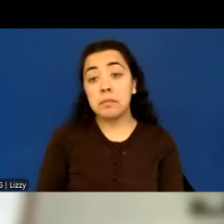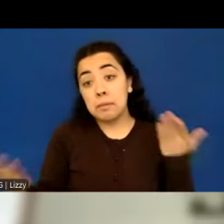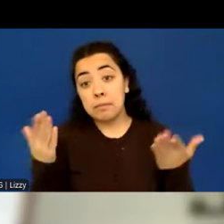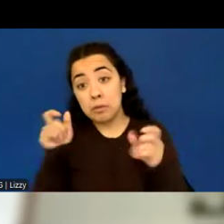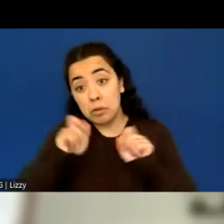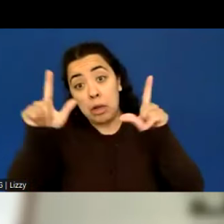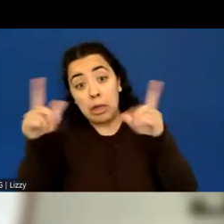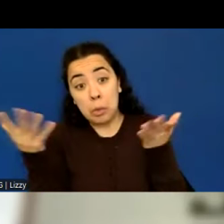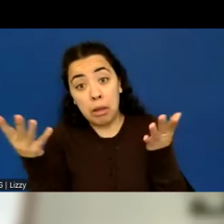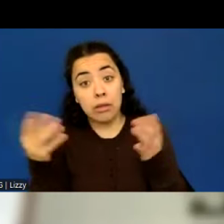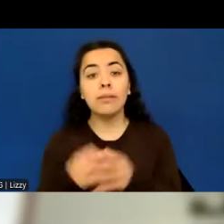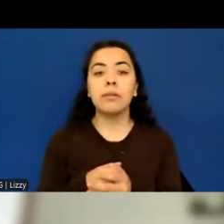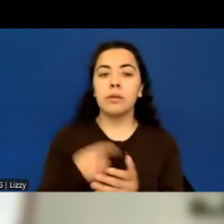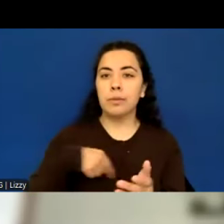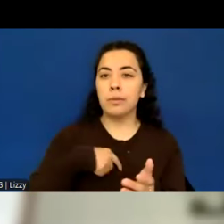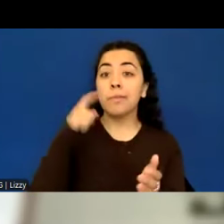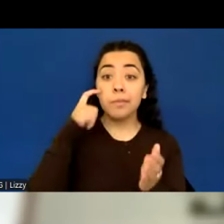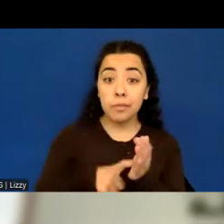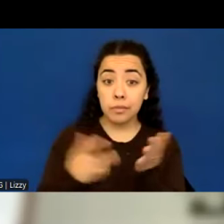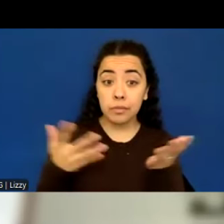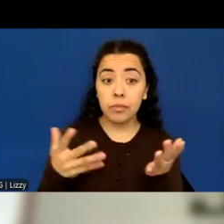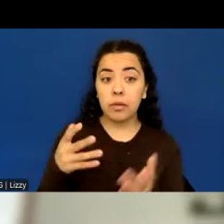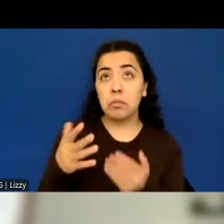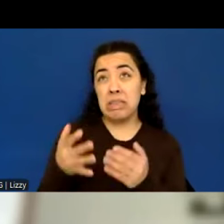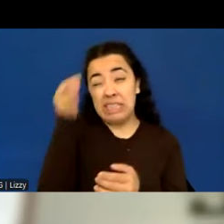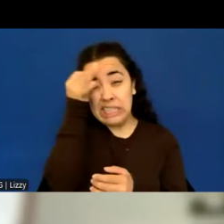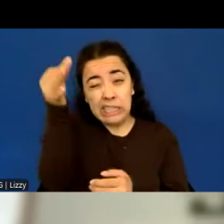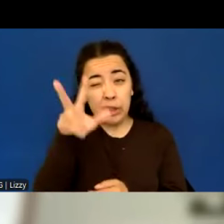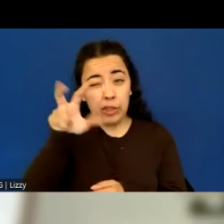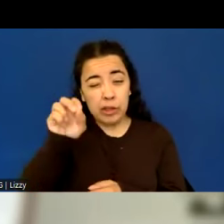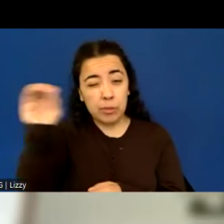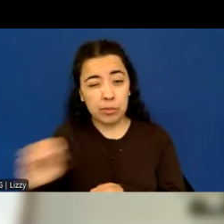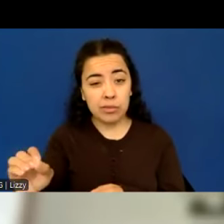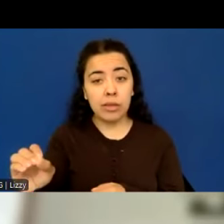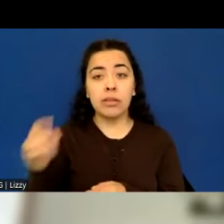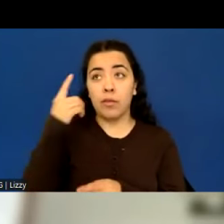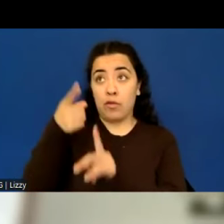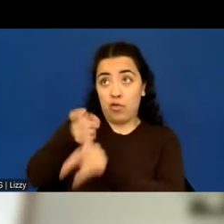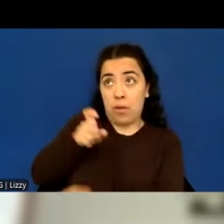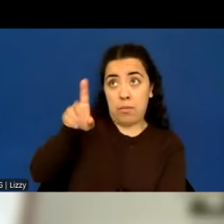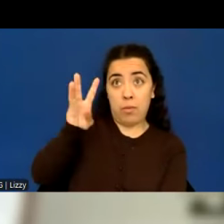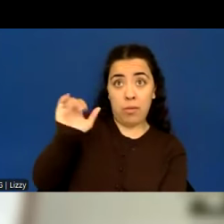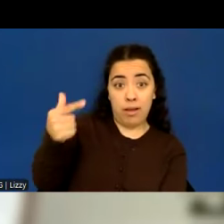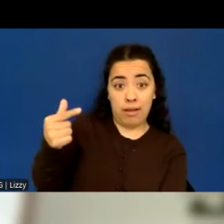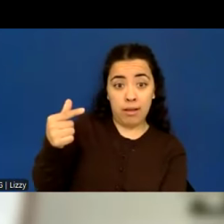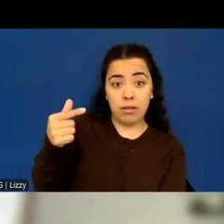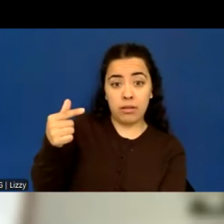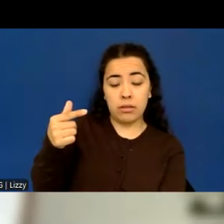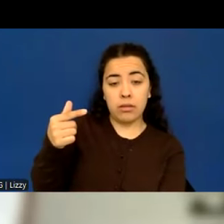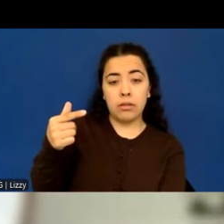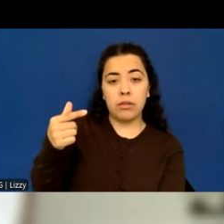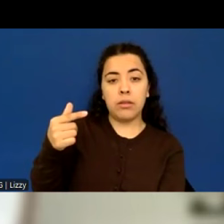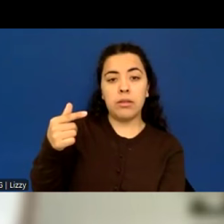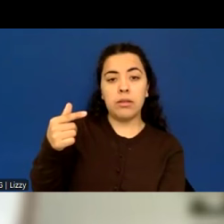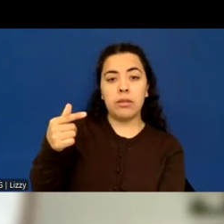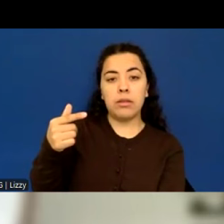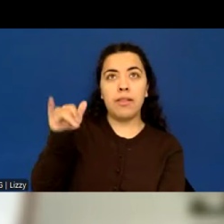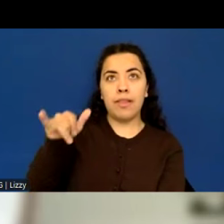is seeing that almost 30% of the Web Content Accessibility Guideline criteria actually define